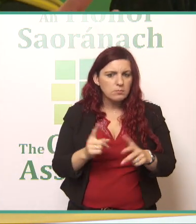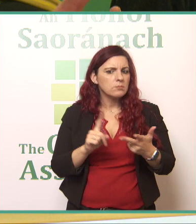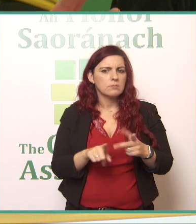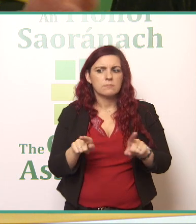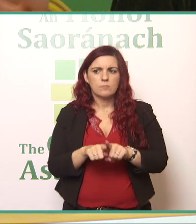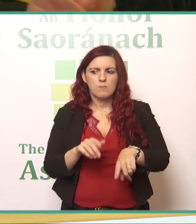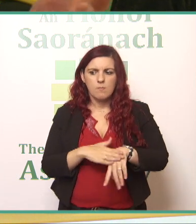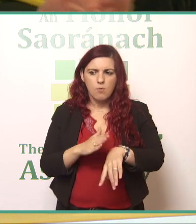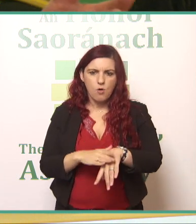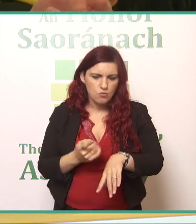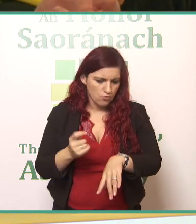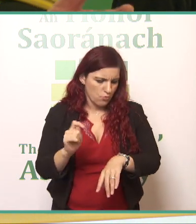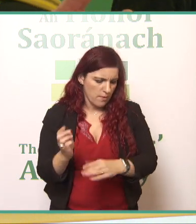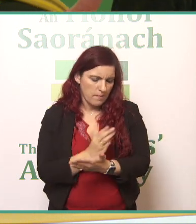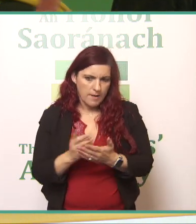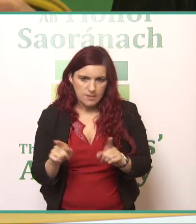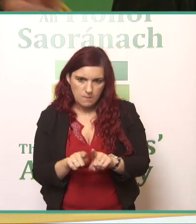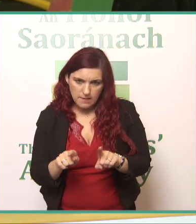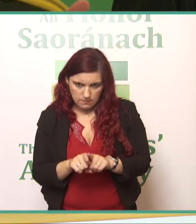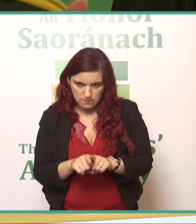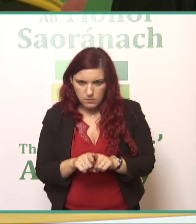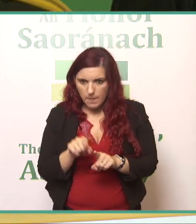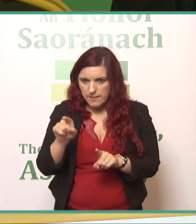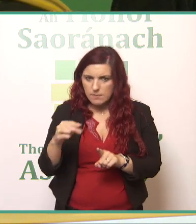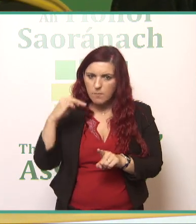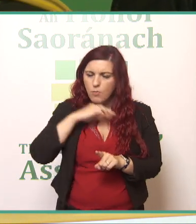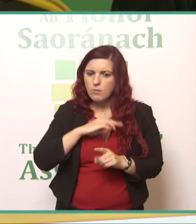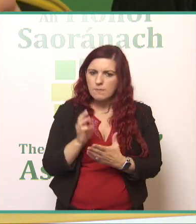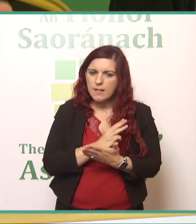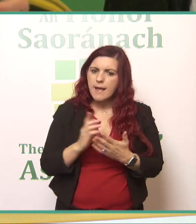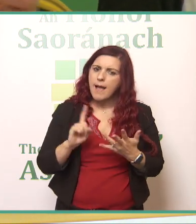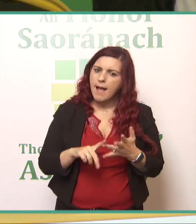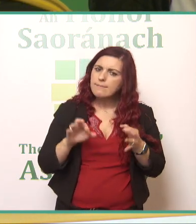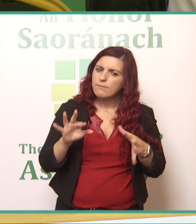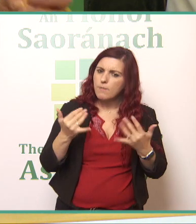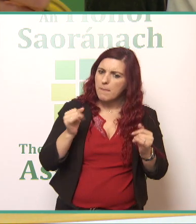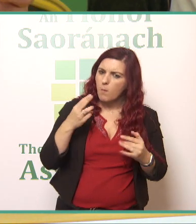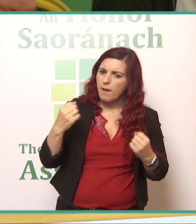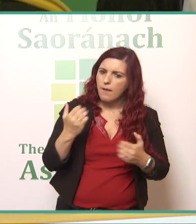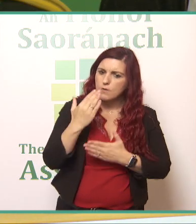element don't ever write off that that's an important element and there may be other economic